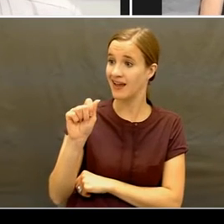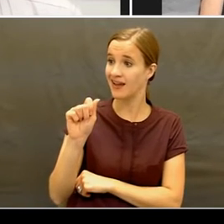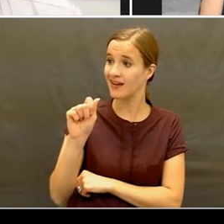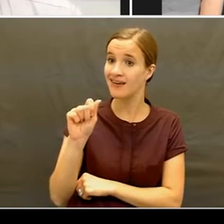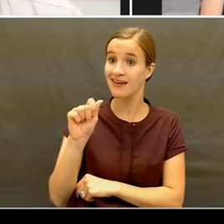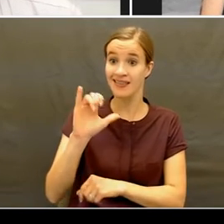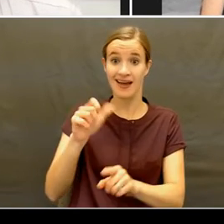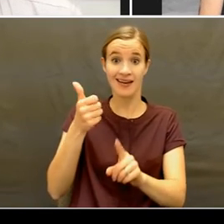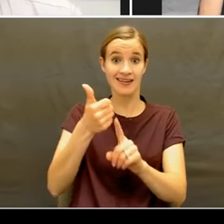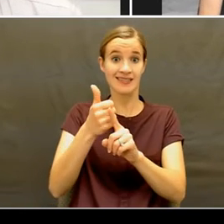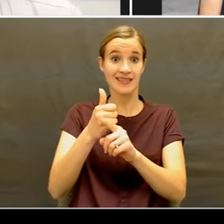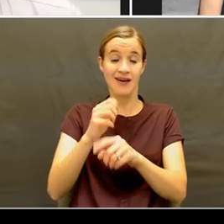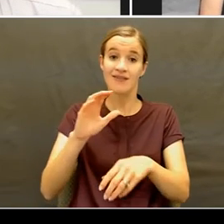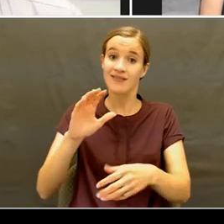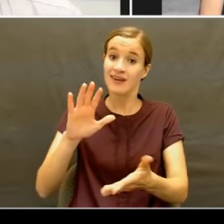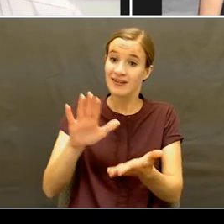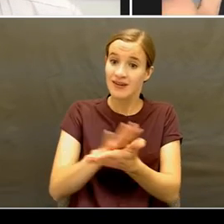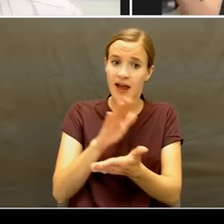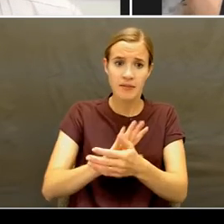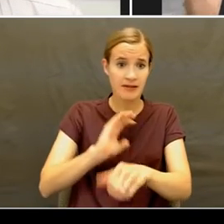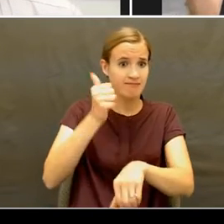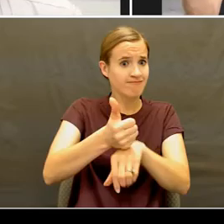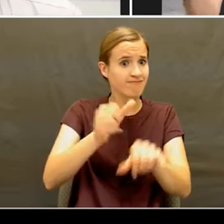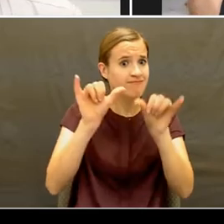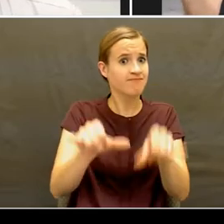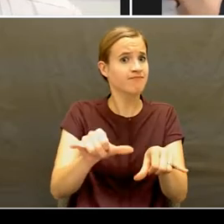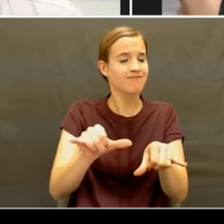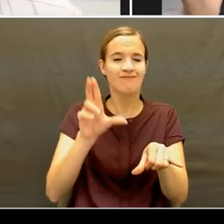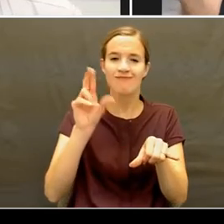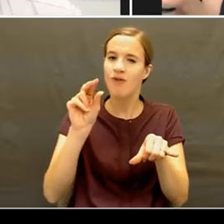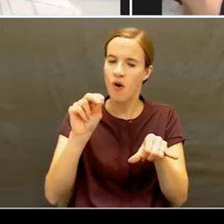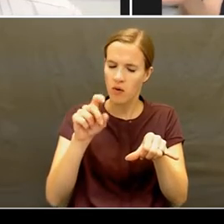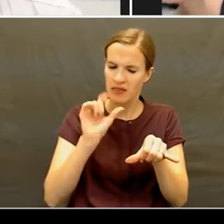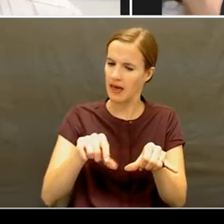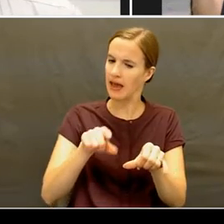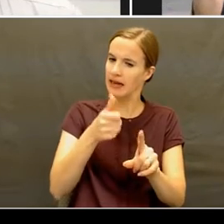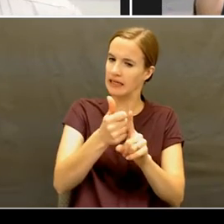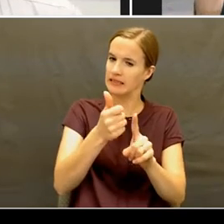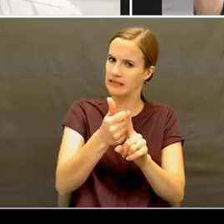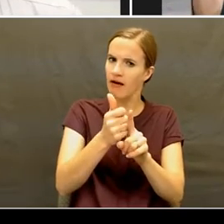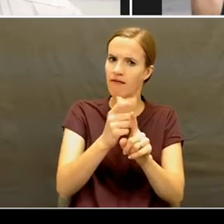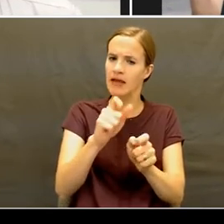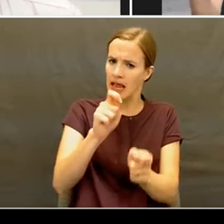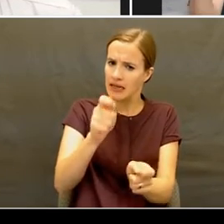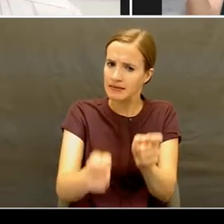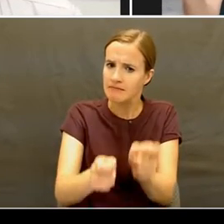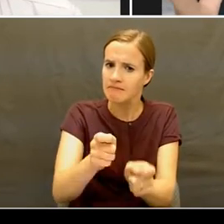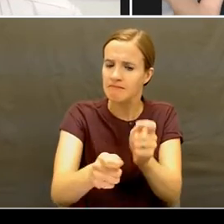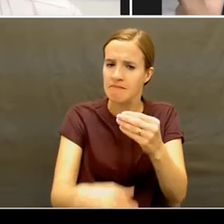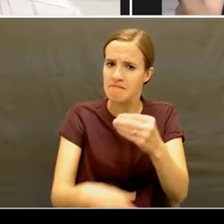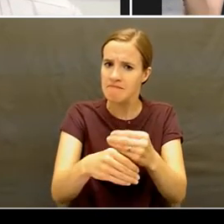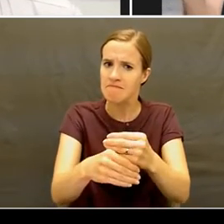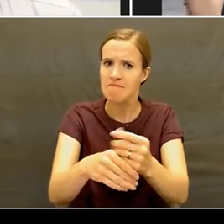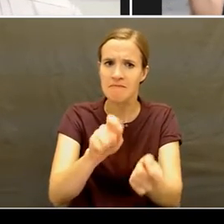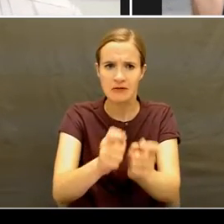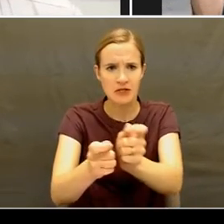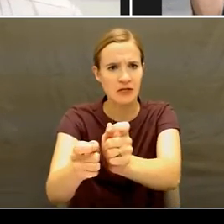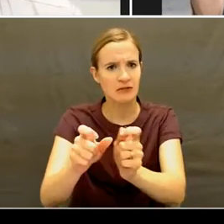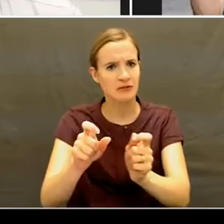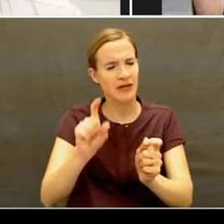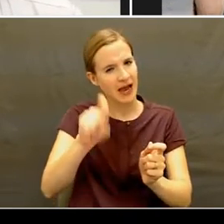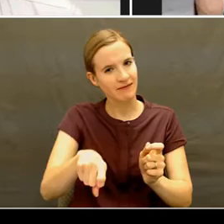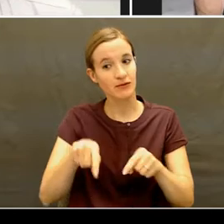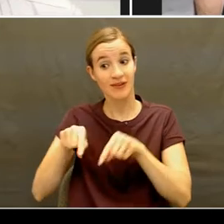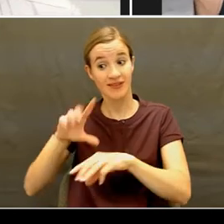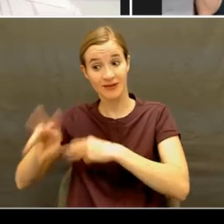this is why we're why we're at a point right now, that's it's not so happy. In a sense of, of, we